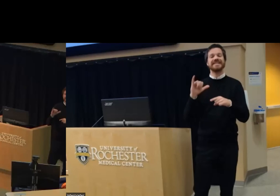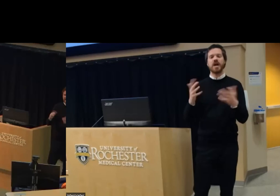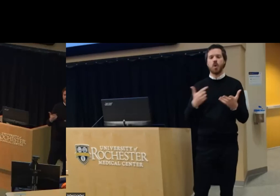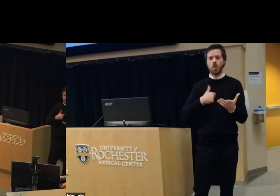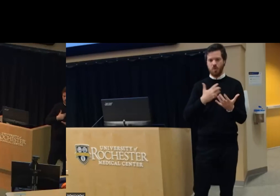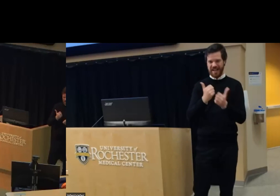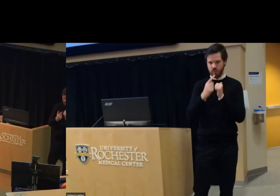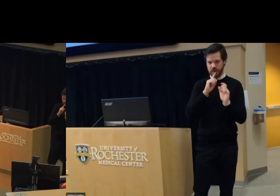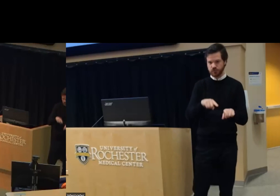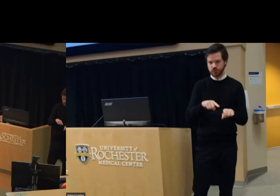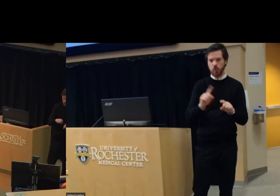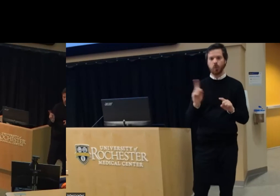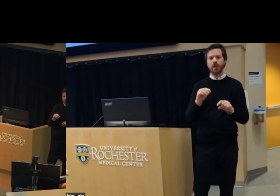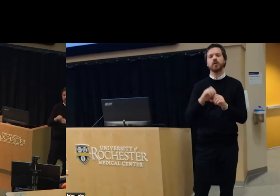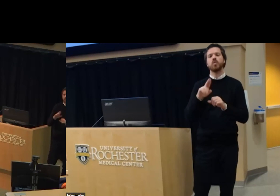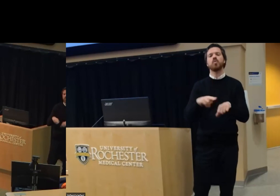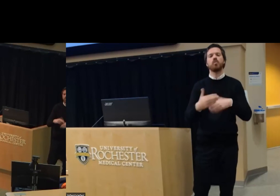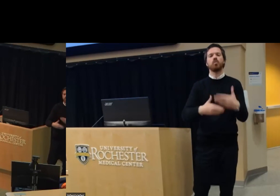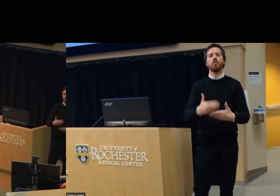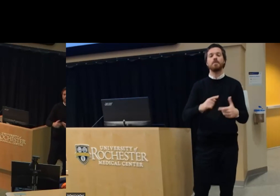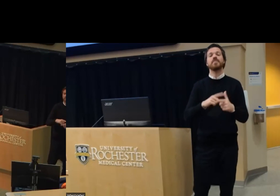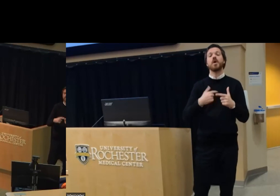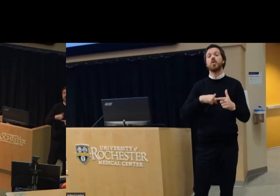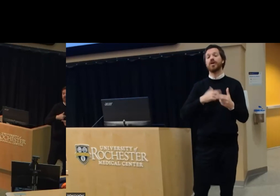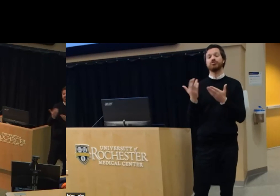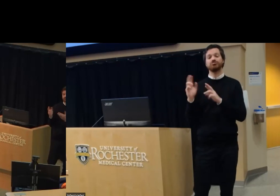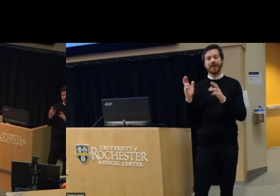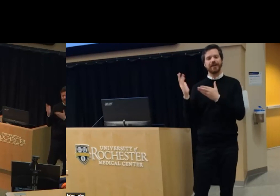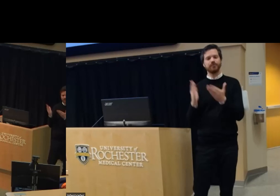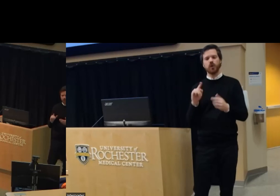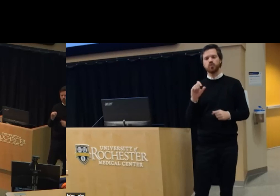everyone to answer and then we're ready to come in with the tools so I'm so glad you mentioned